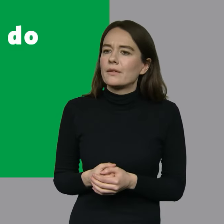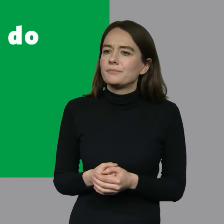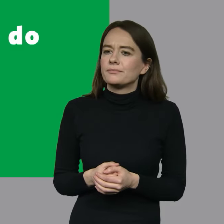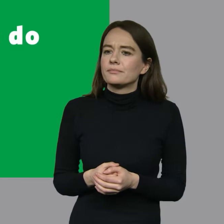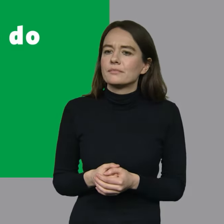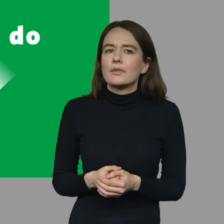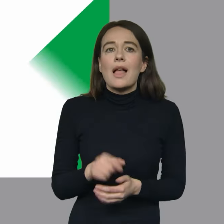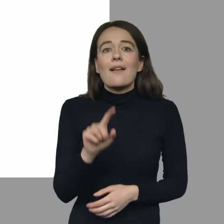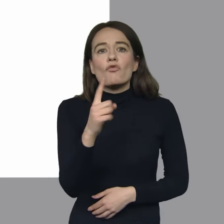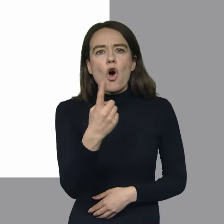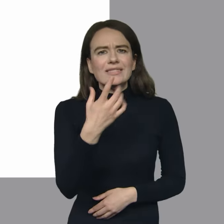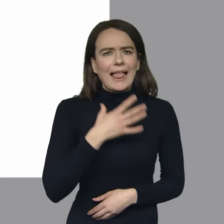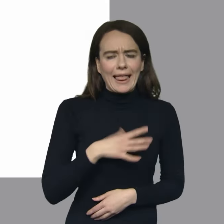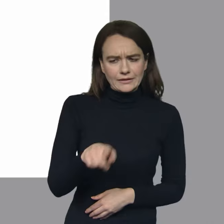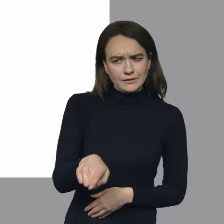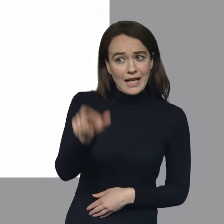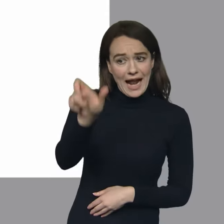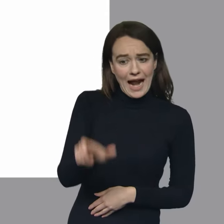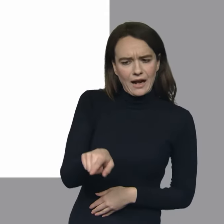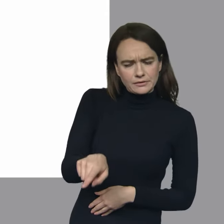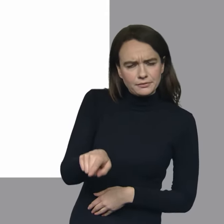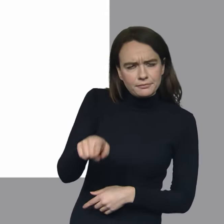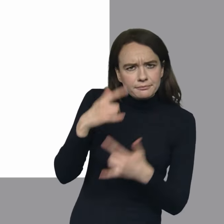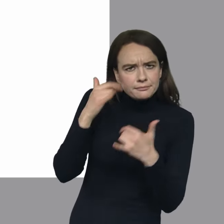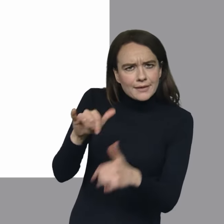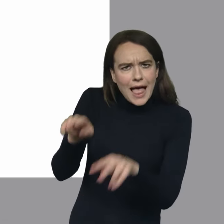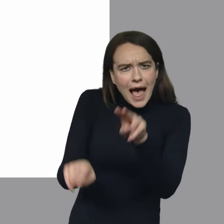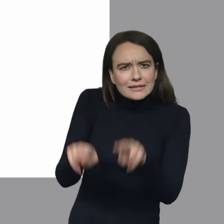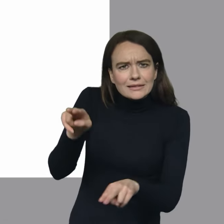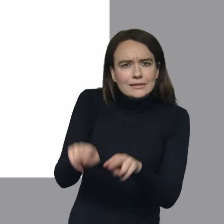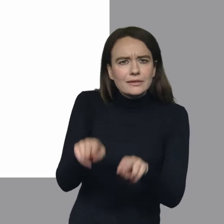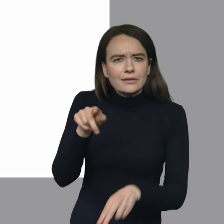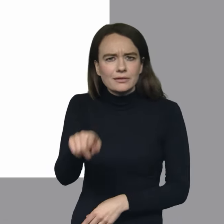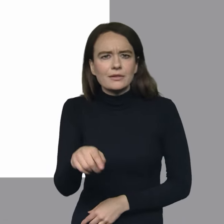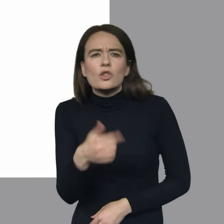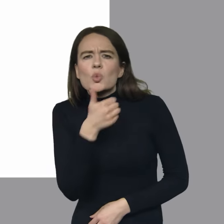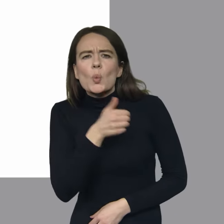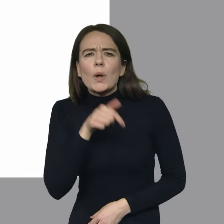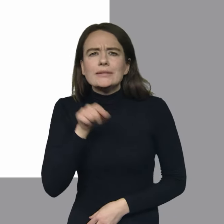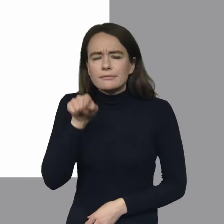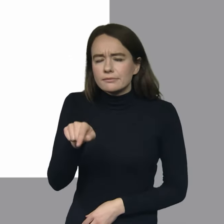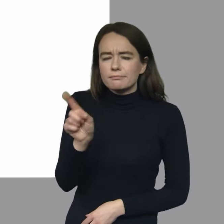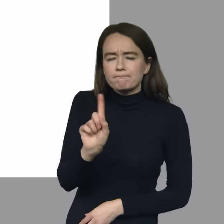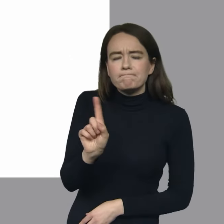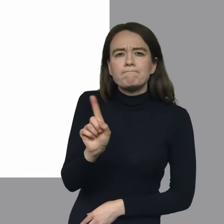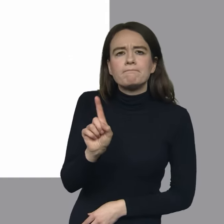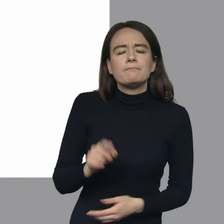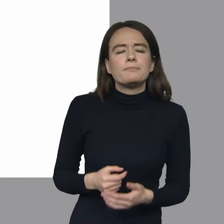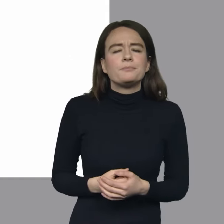Firstly, you need to assess your casualty. Do this by using the primary survey, you can use the acronym